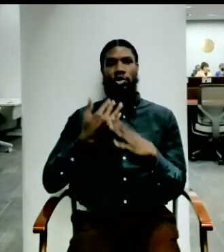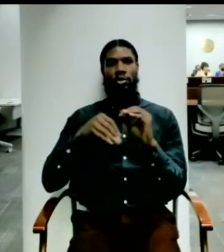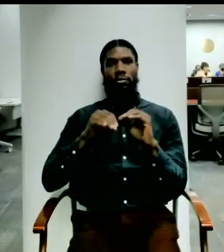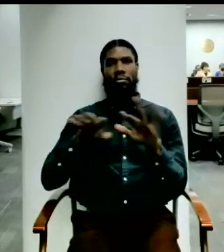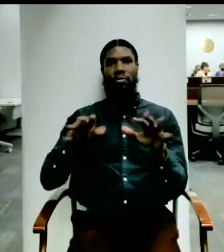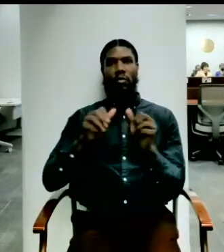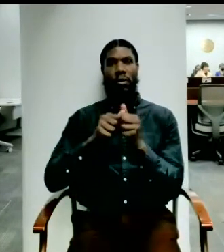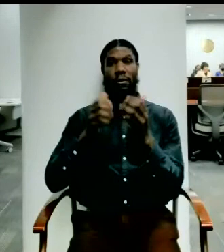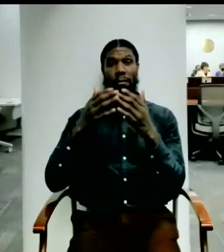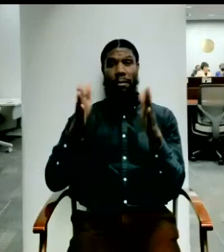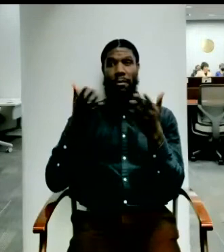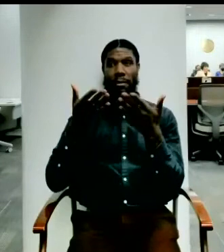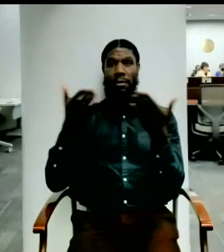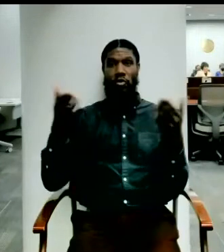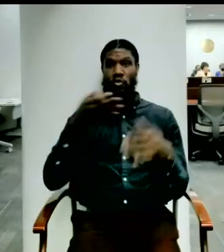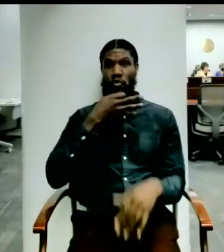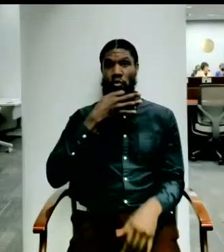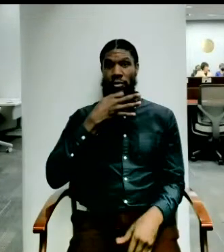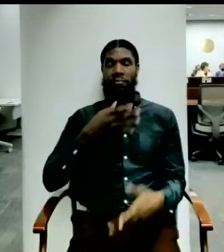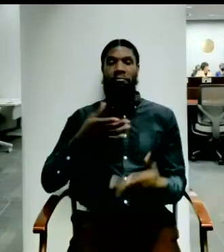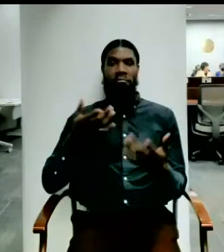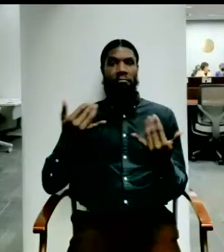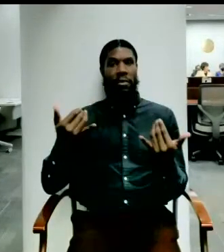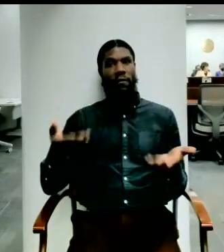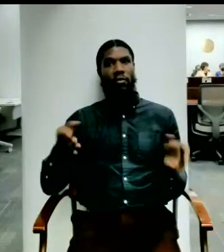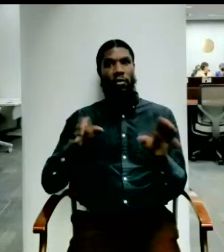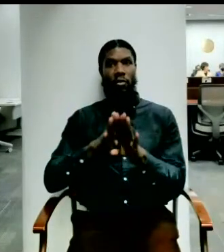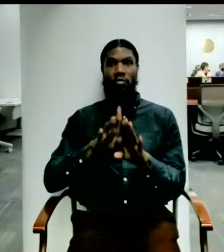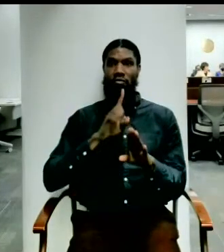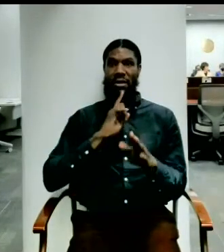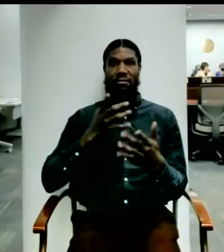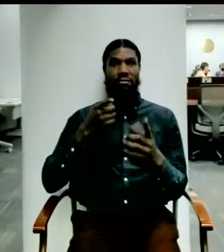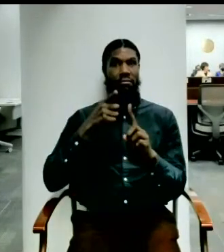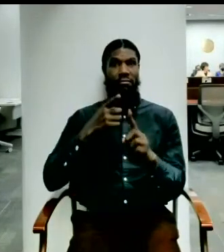public very soon. In closing I would like to um just say thank you to the Office of